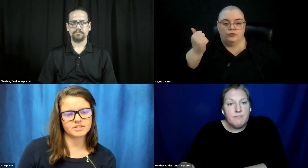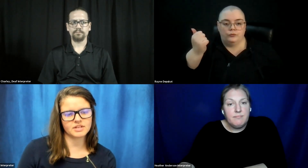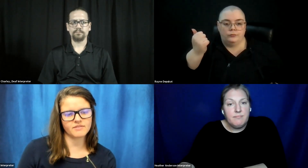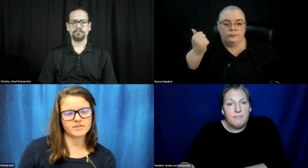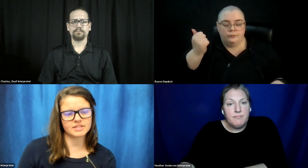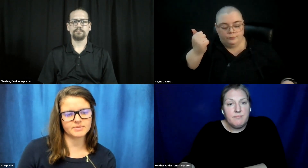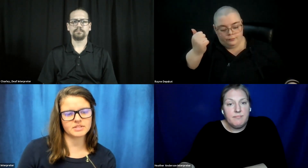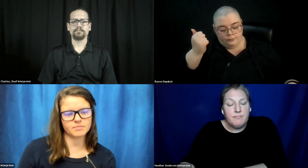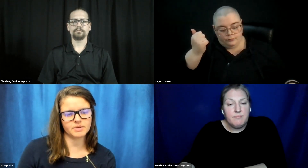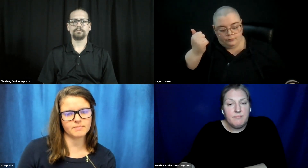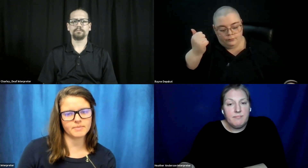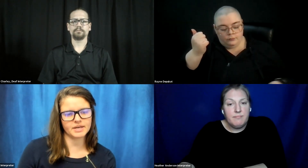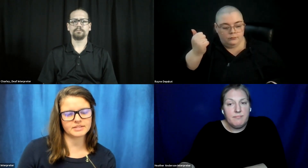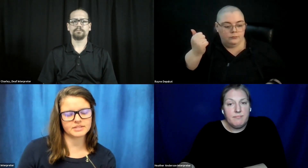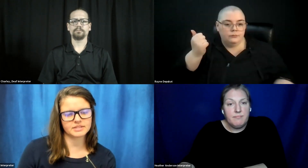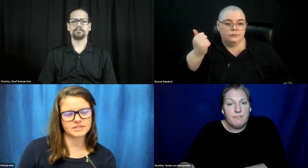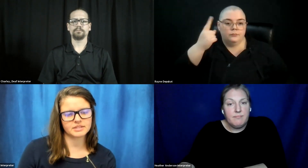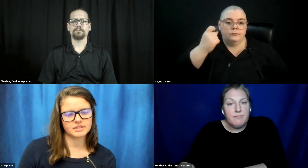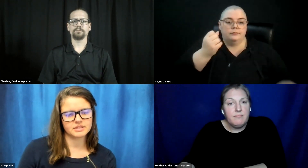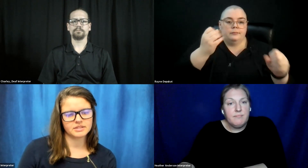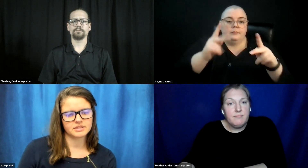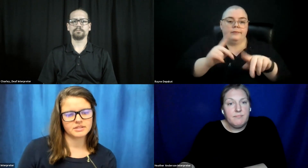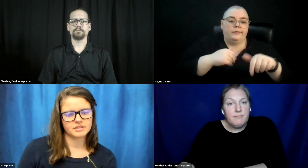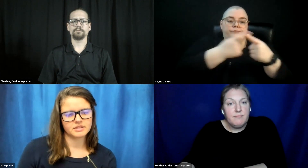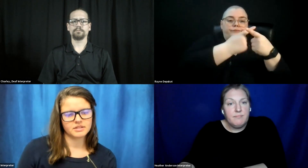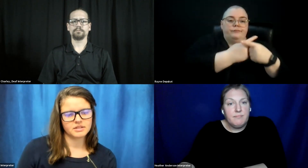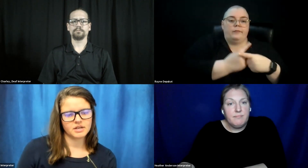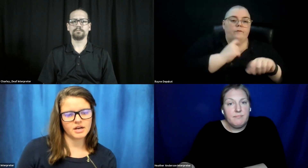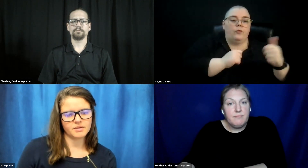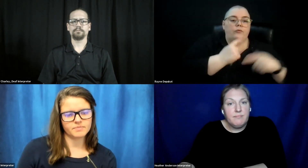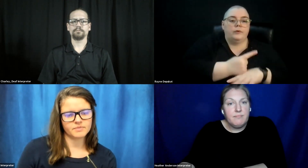June 7 seems to be best.